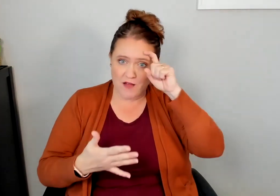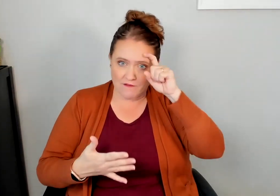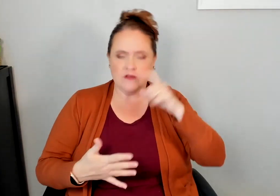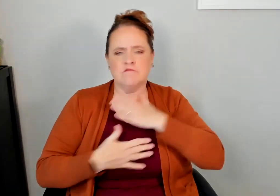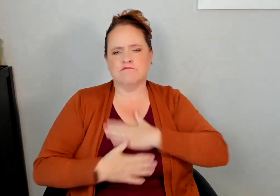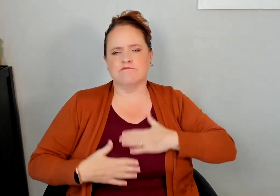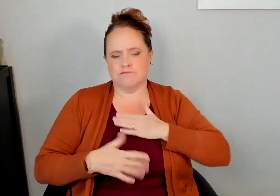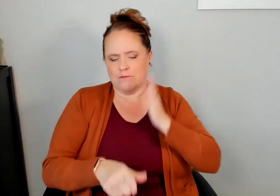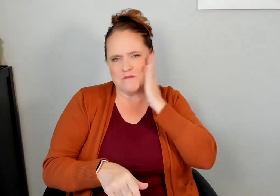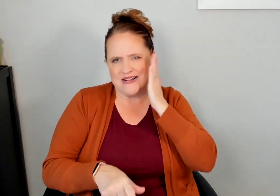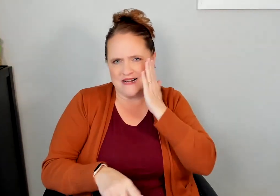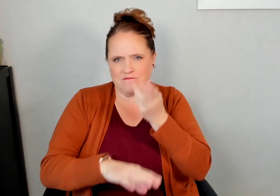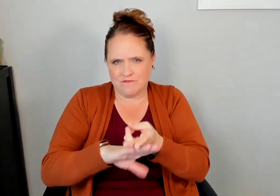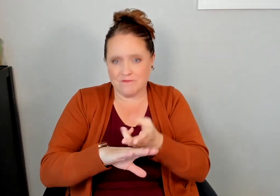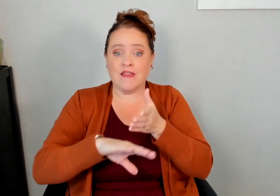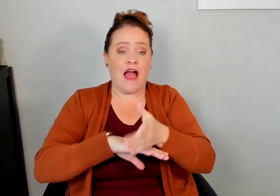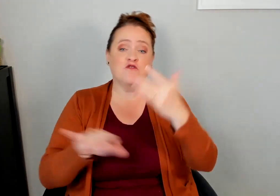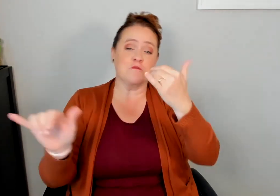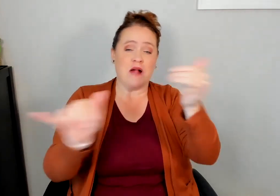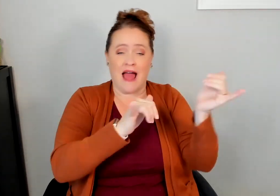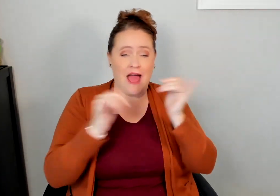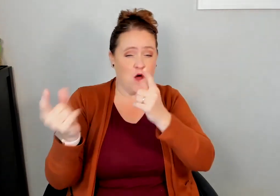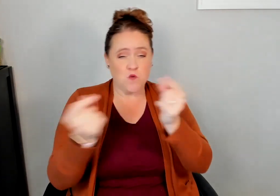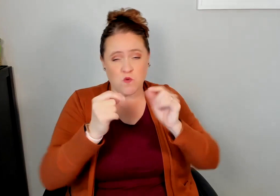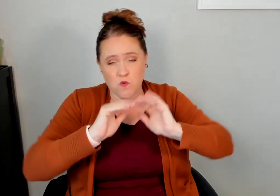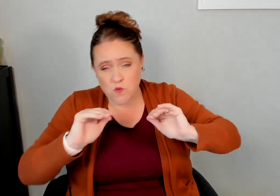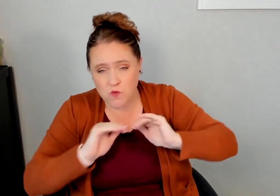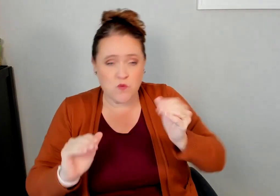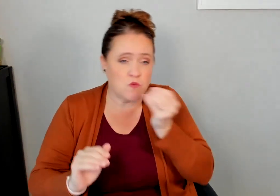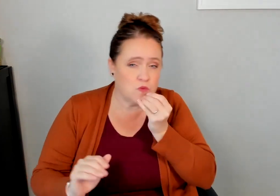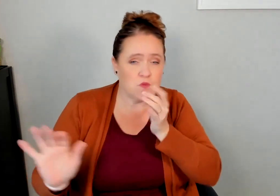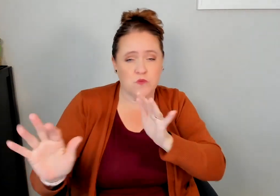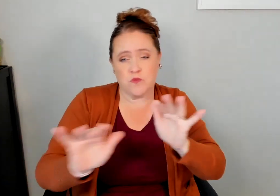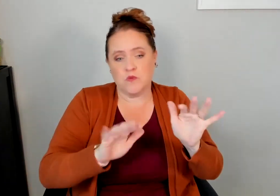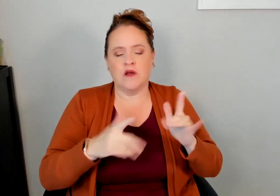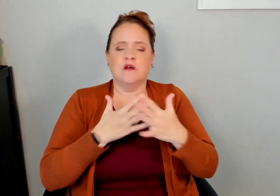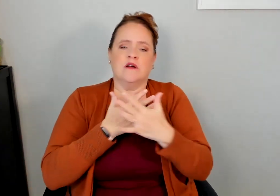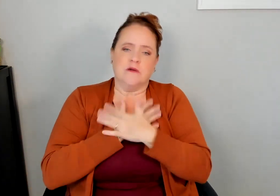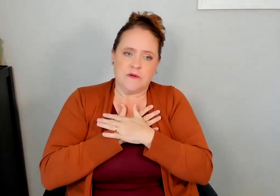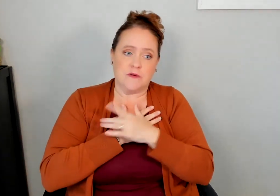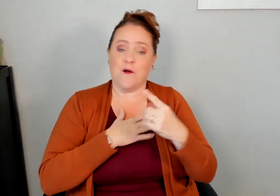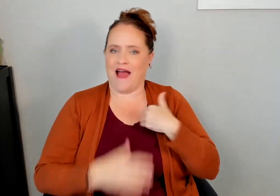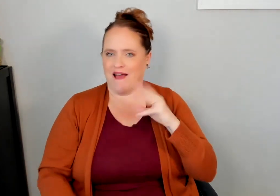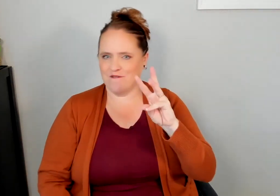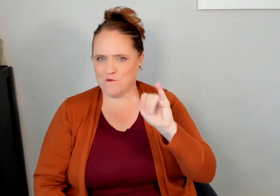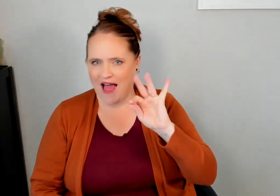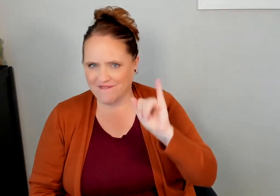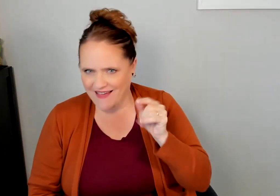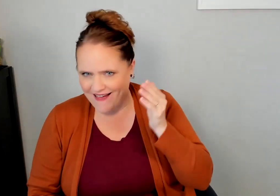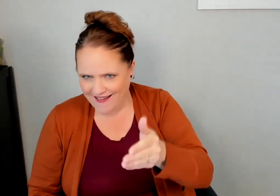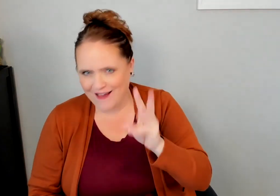really in and there's travis travis enjoyed um using that bed after he did all the activities